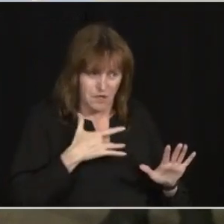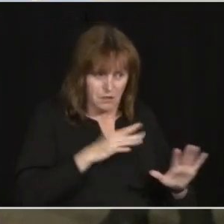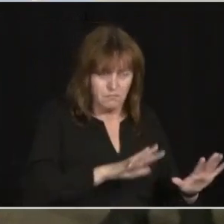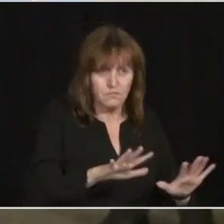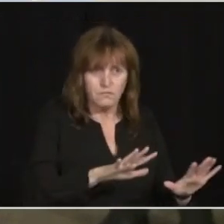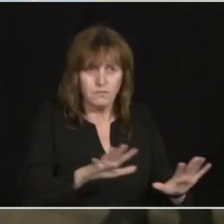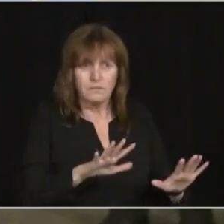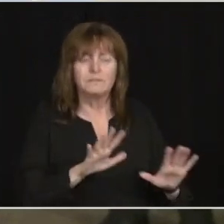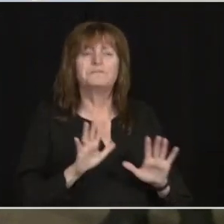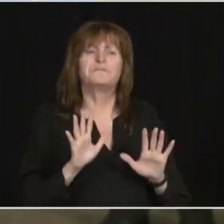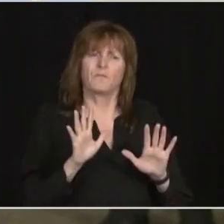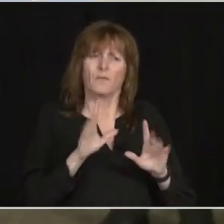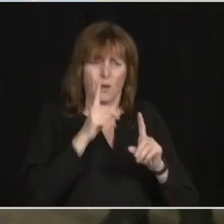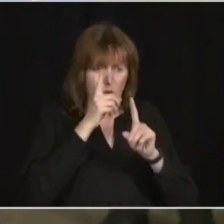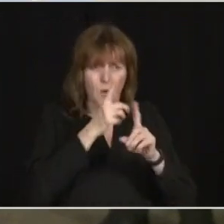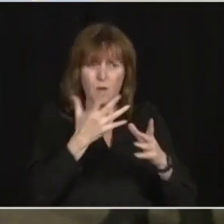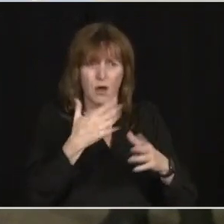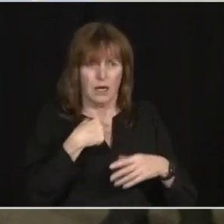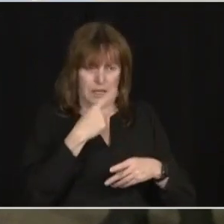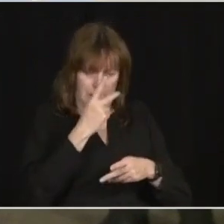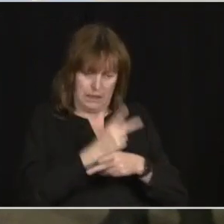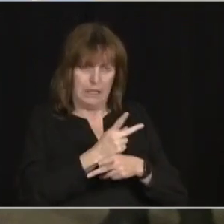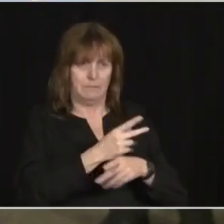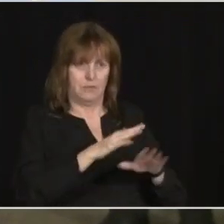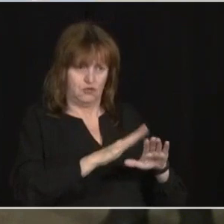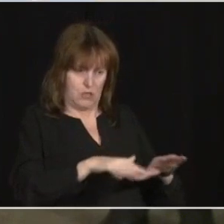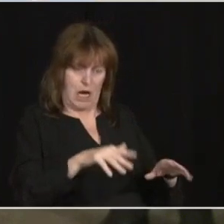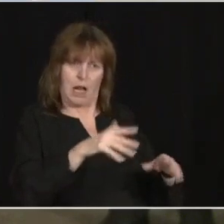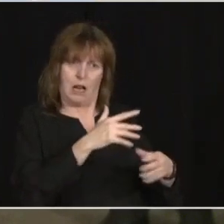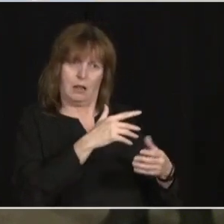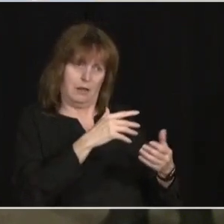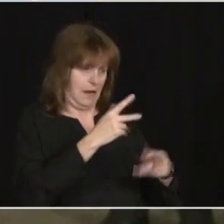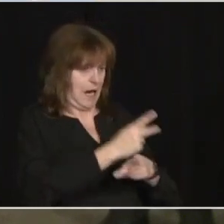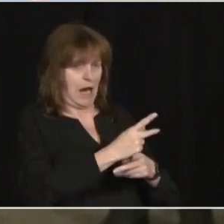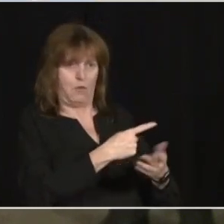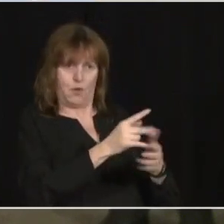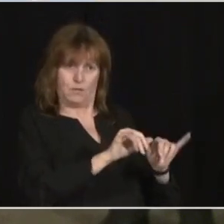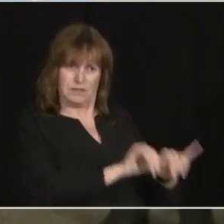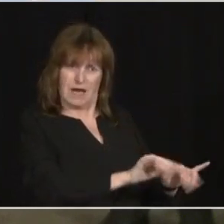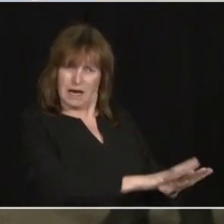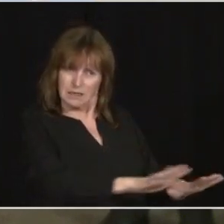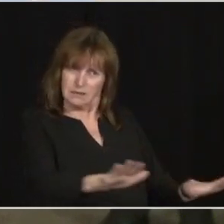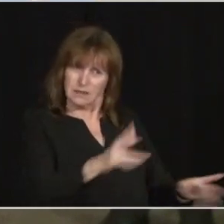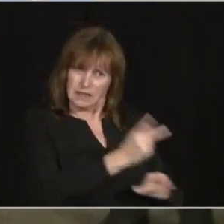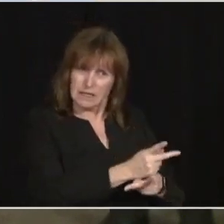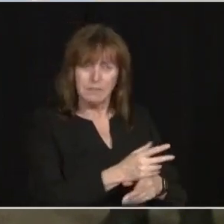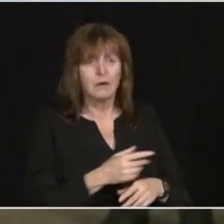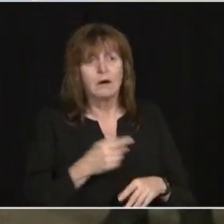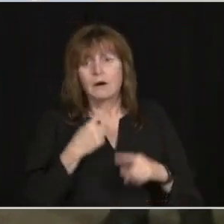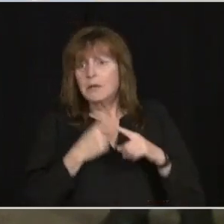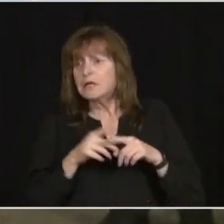Our aim is to ensure the sector remains, that people have access to affordable child care in their community. Next question